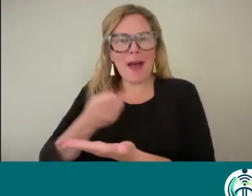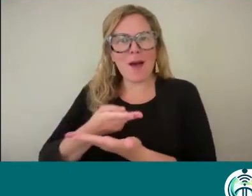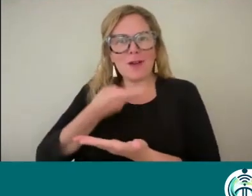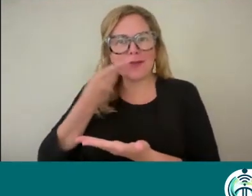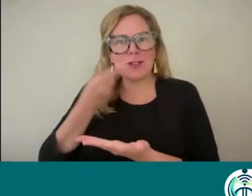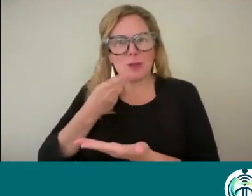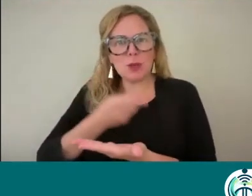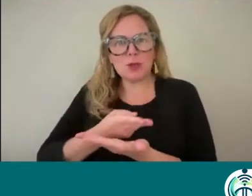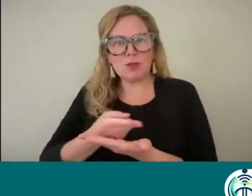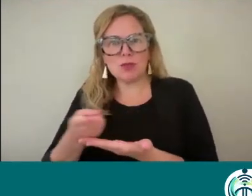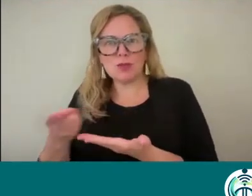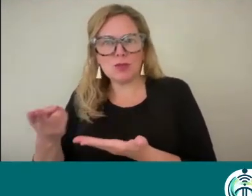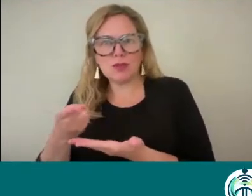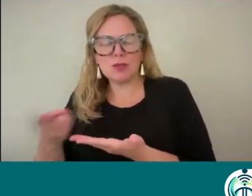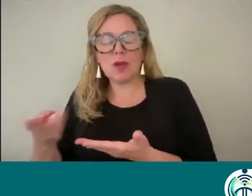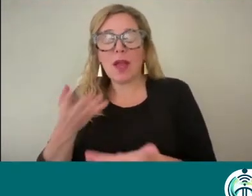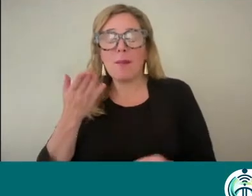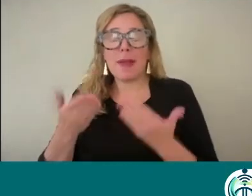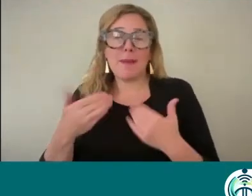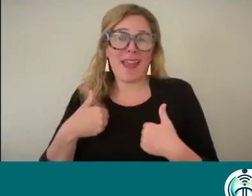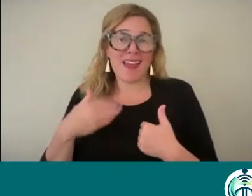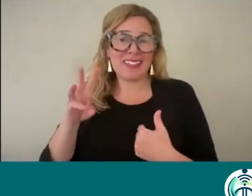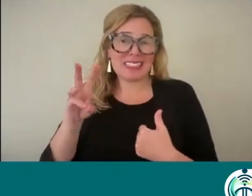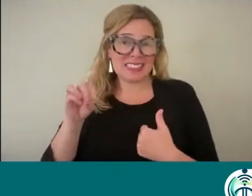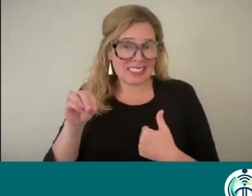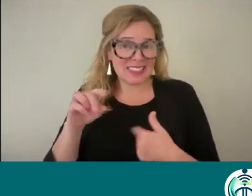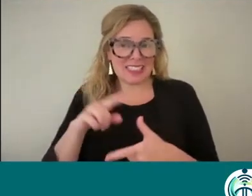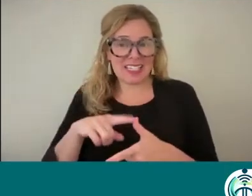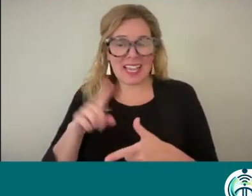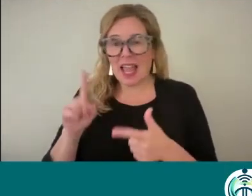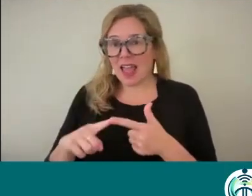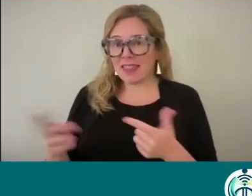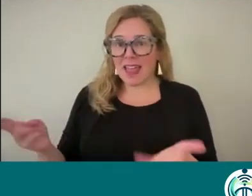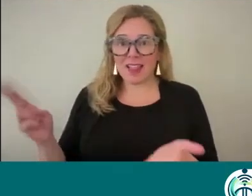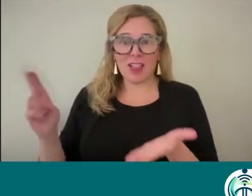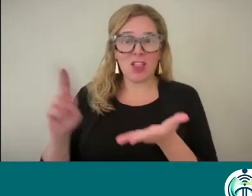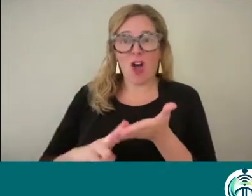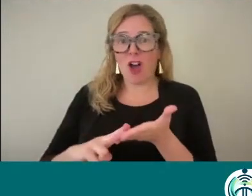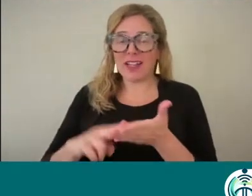and logging on to this conference today that might have been one spoon,